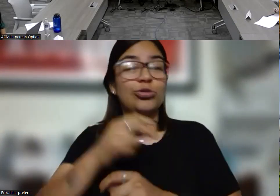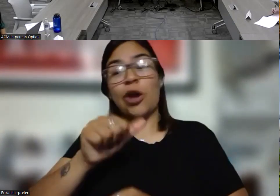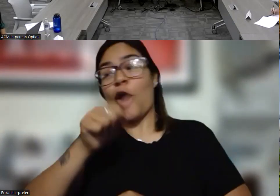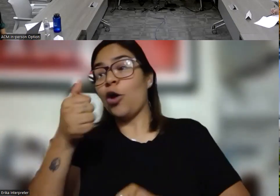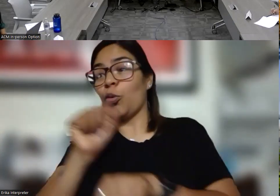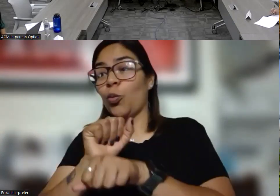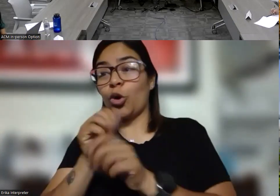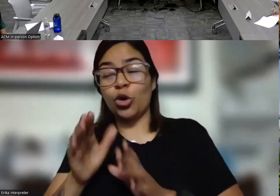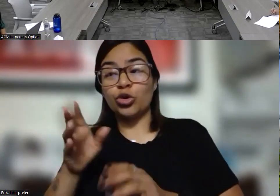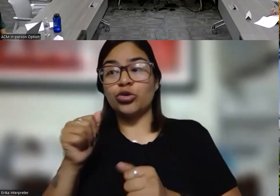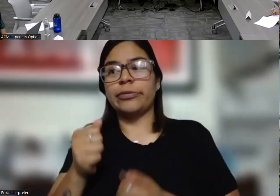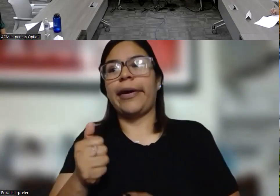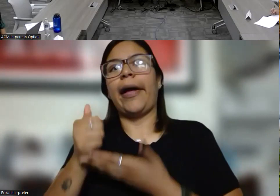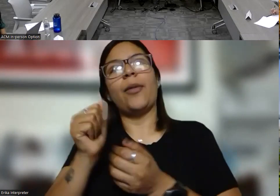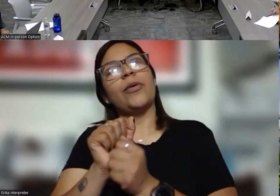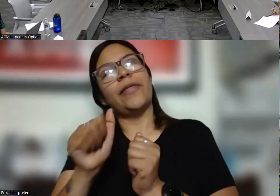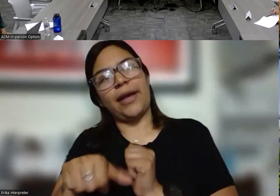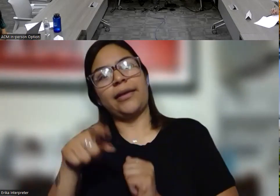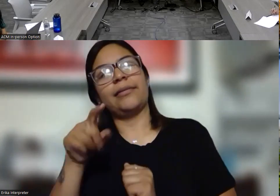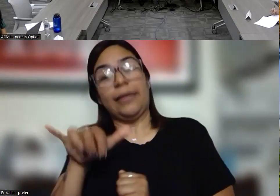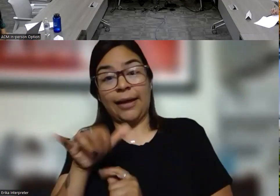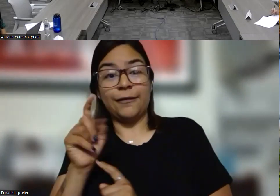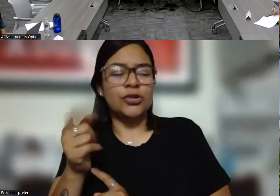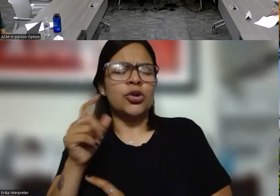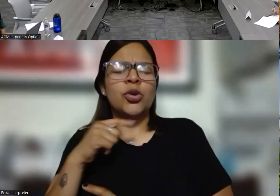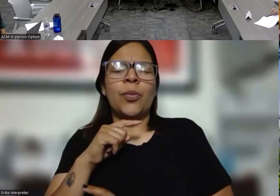um to solve the workforce crisis so that's that's something we can come back to thank you